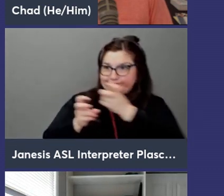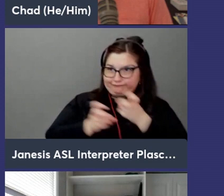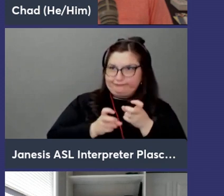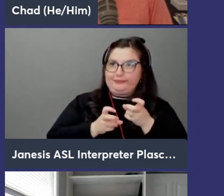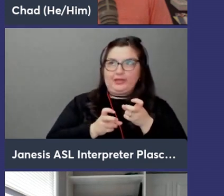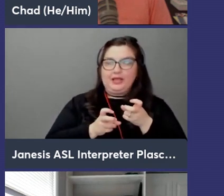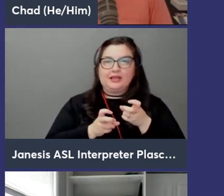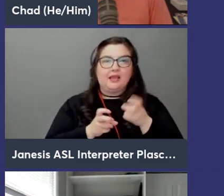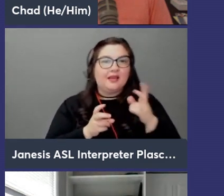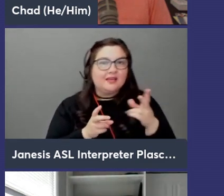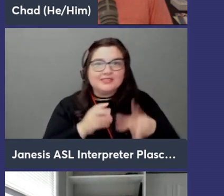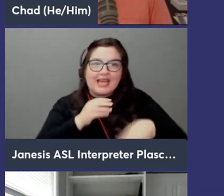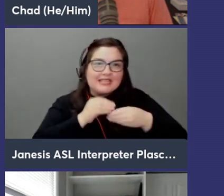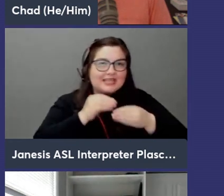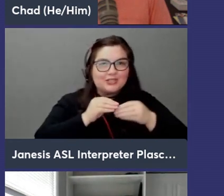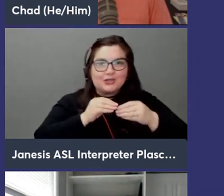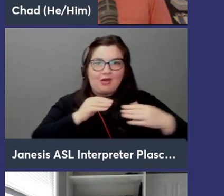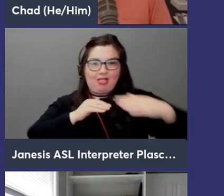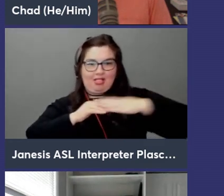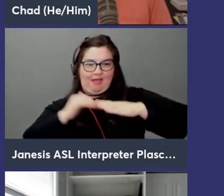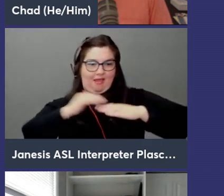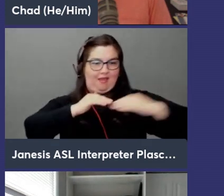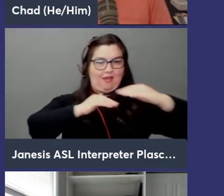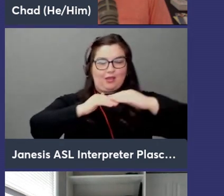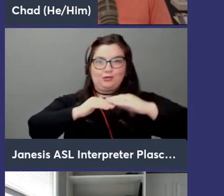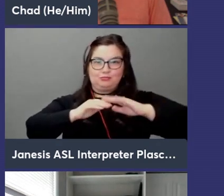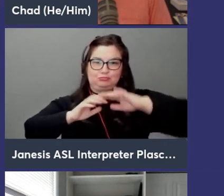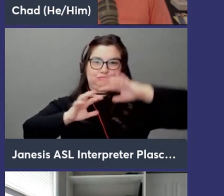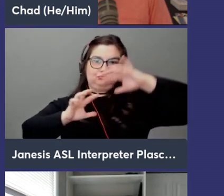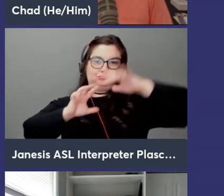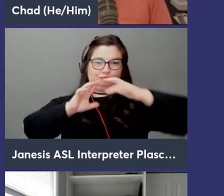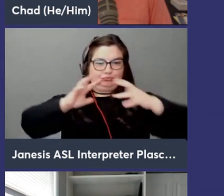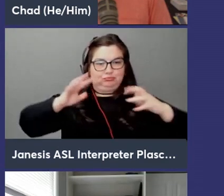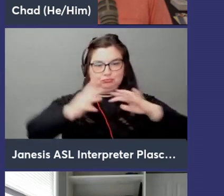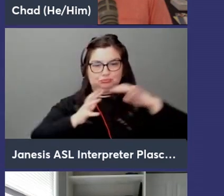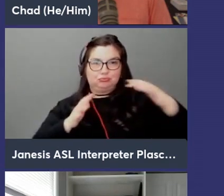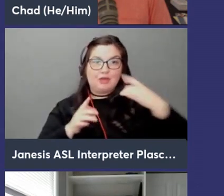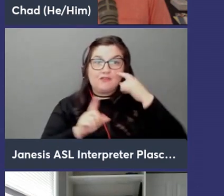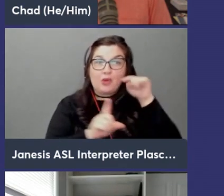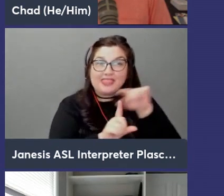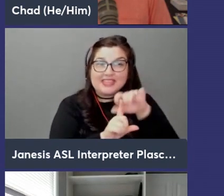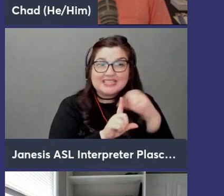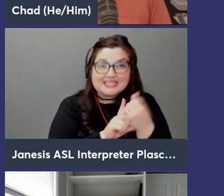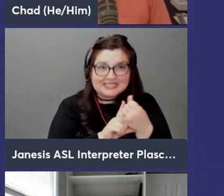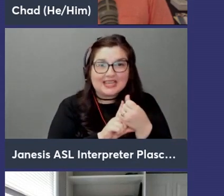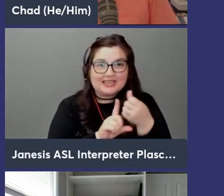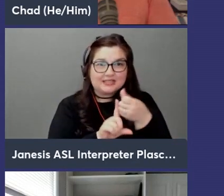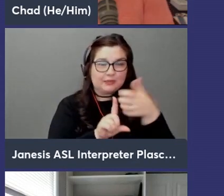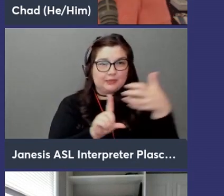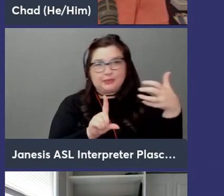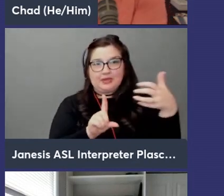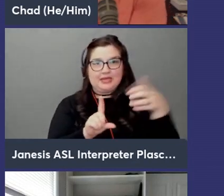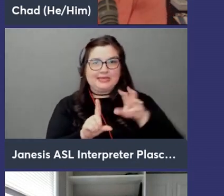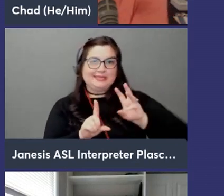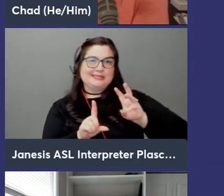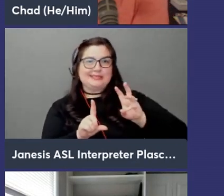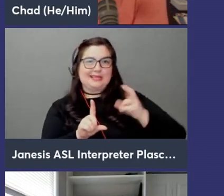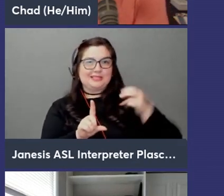Additional layers, things like that, in this case, I think I'm going out six hops or six connections,